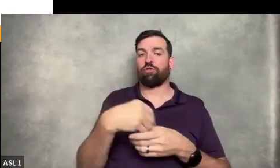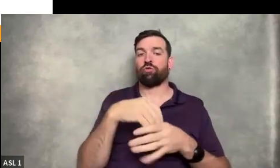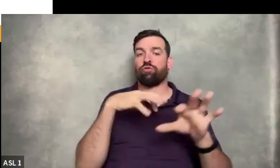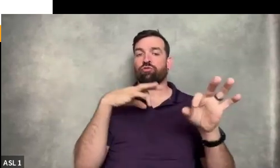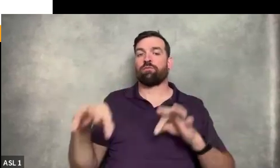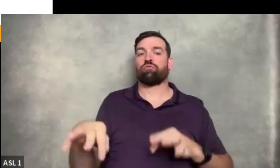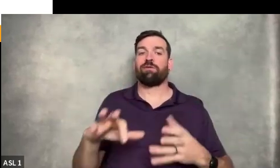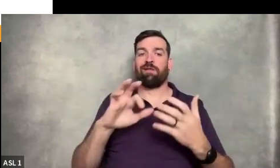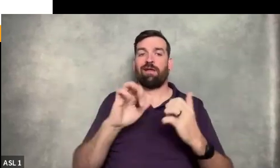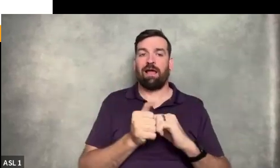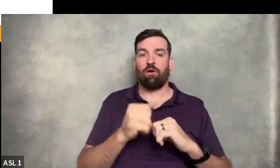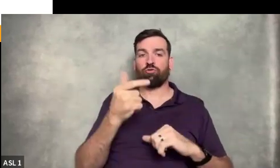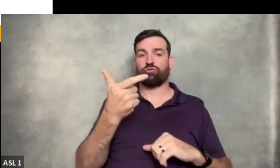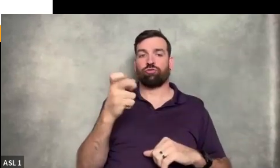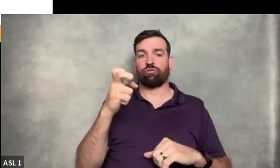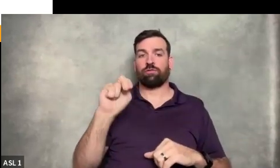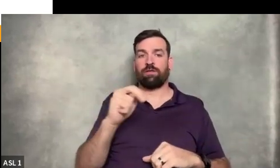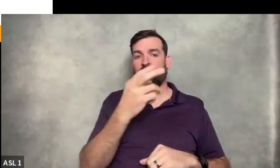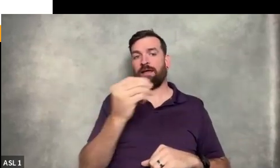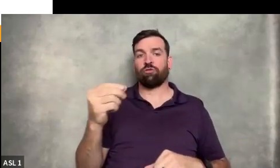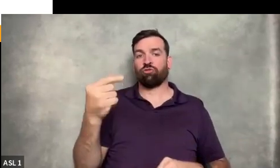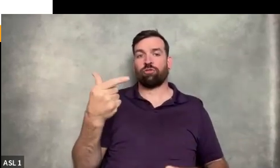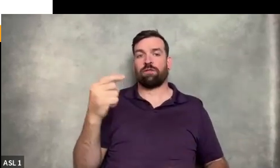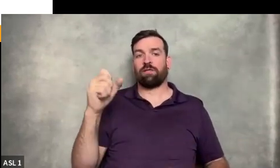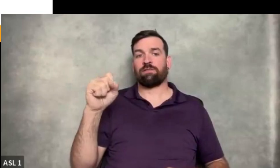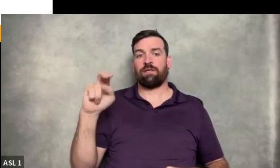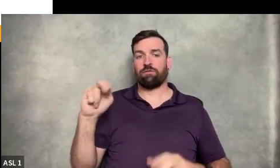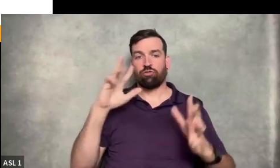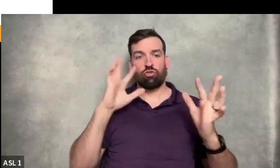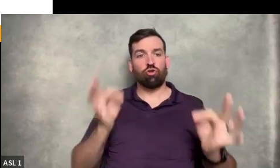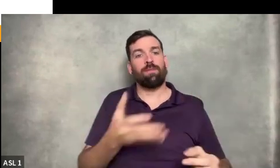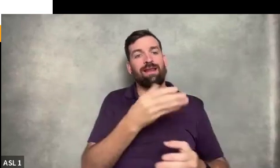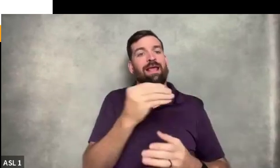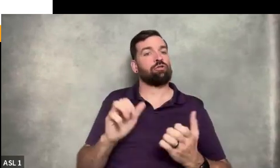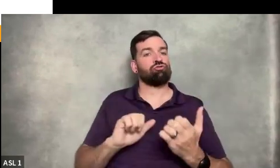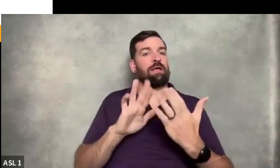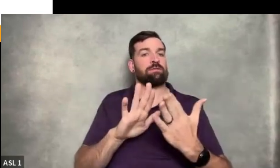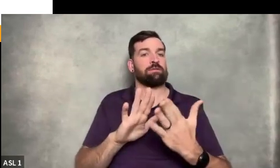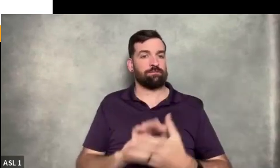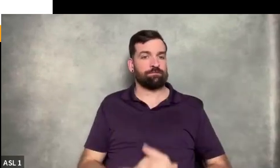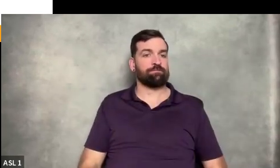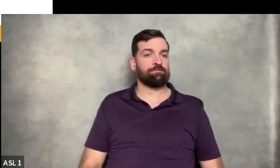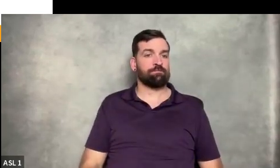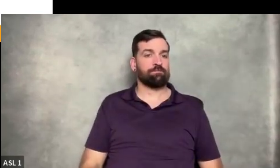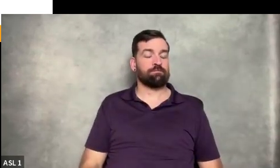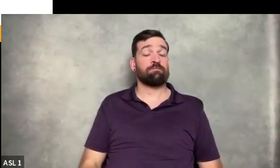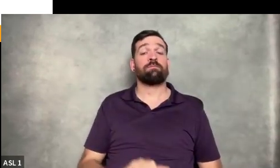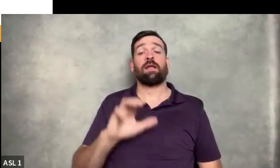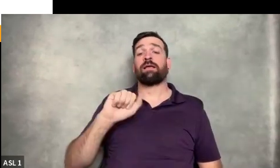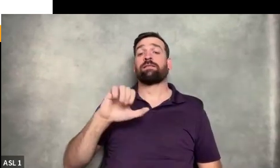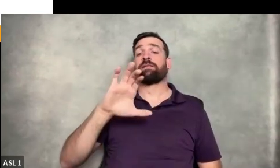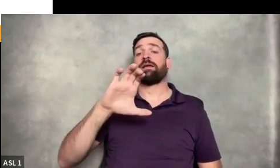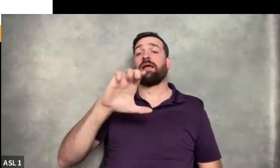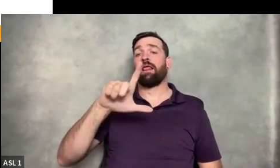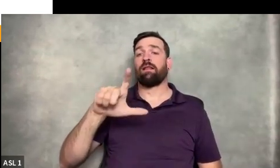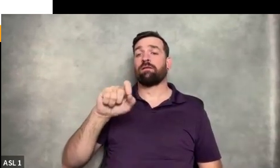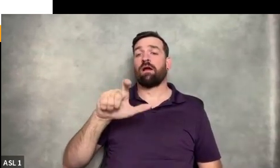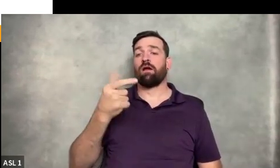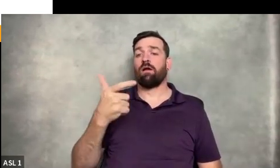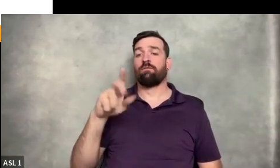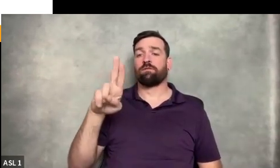economic need and greatest social need are determined and addressed. Visit ACL.gov/OAArule